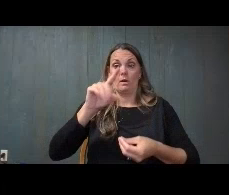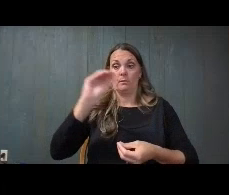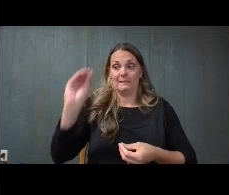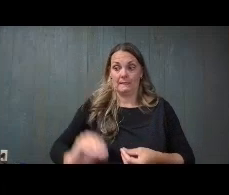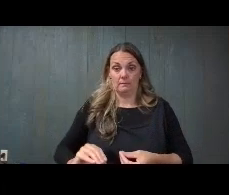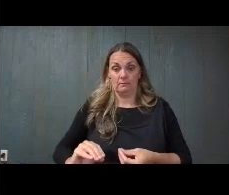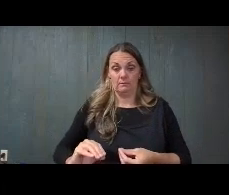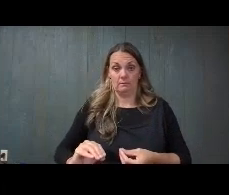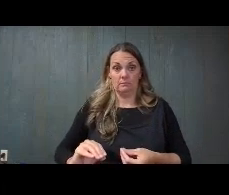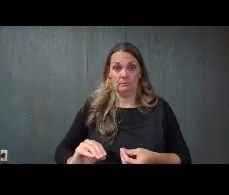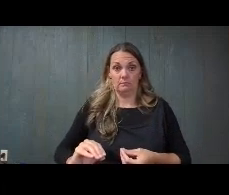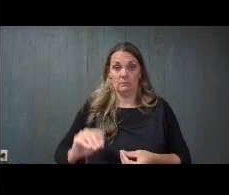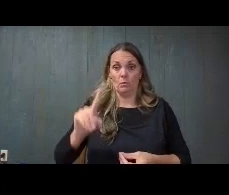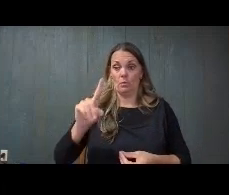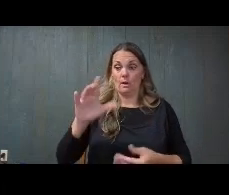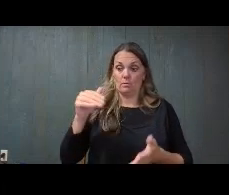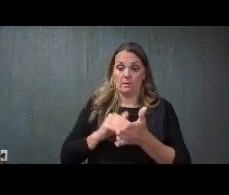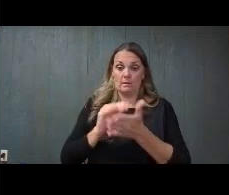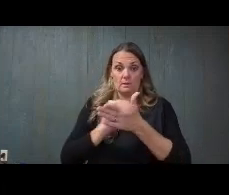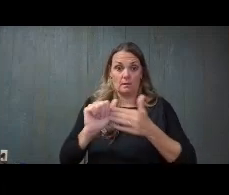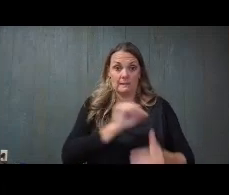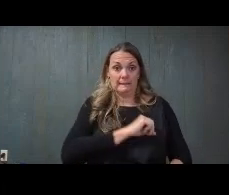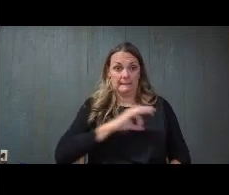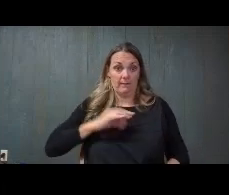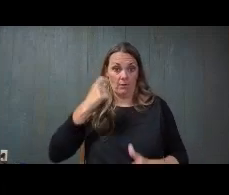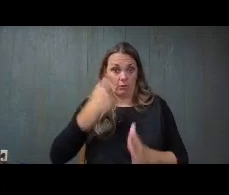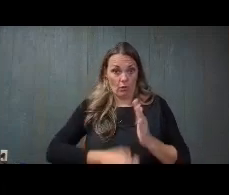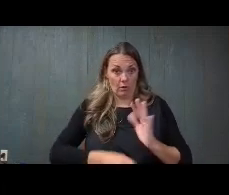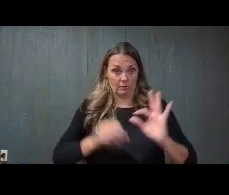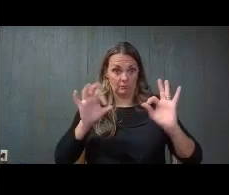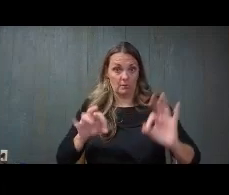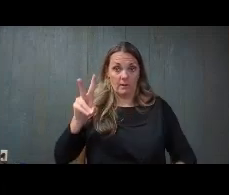with $100,000 in staffing costs, with VR contributing